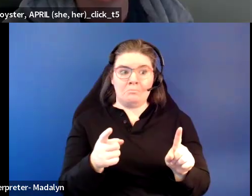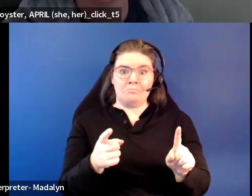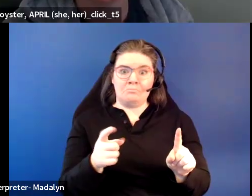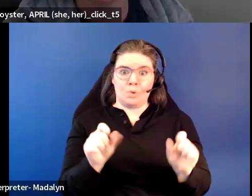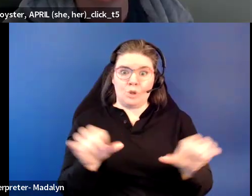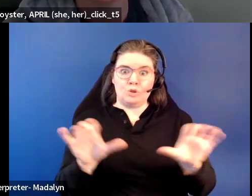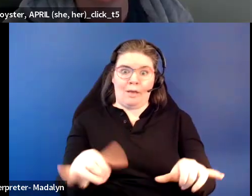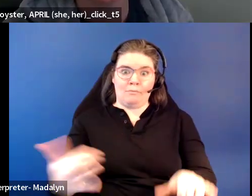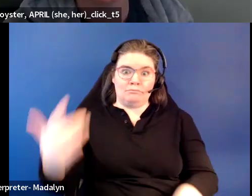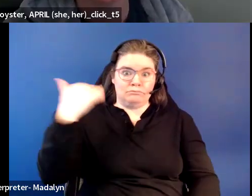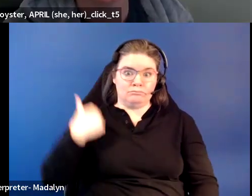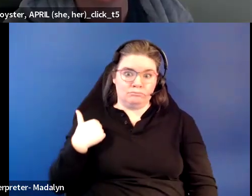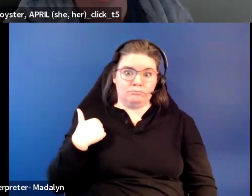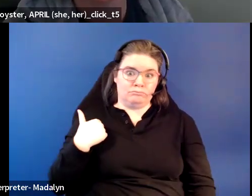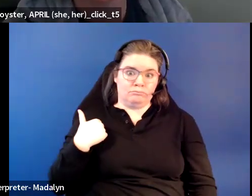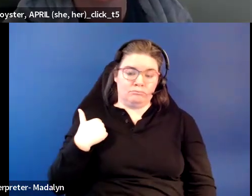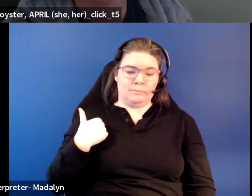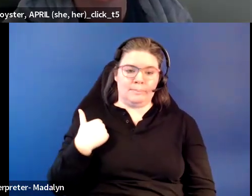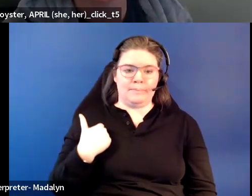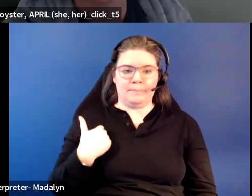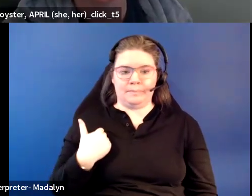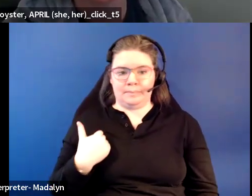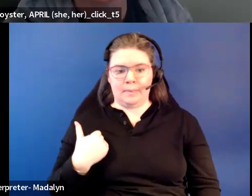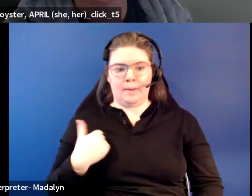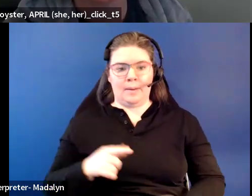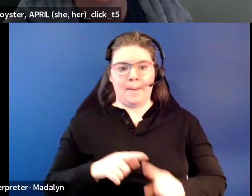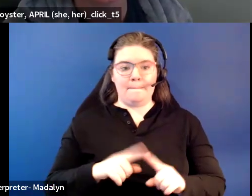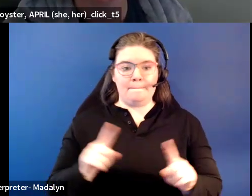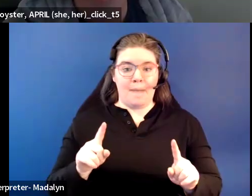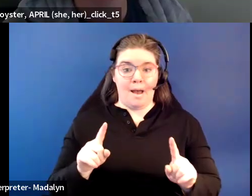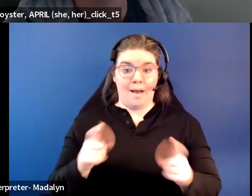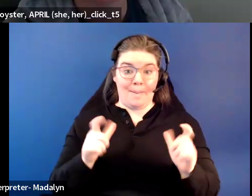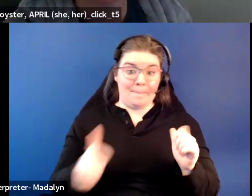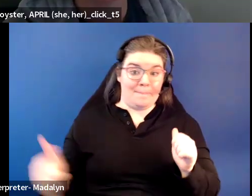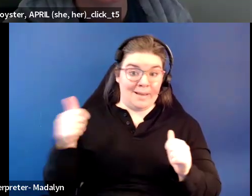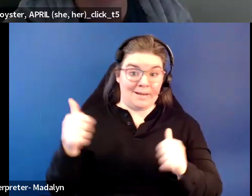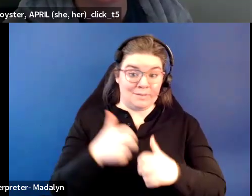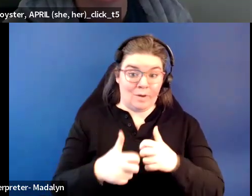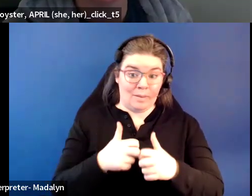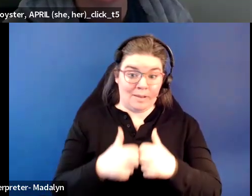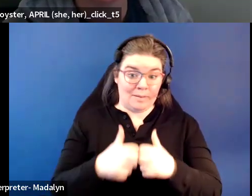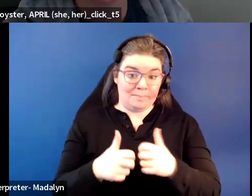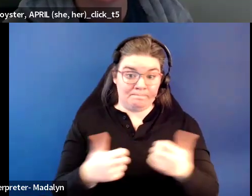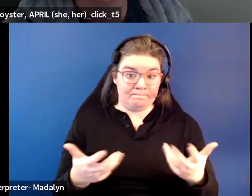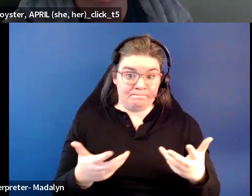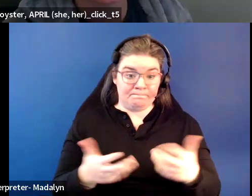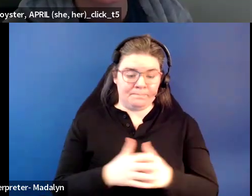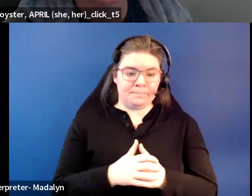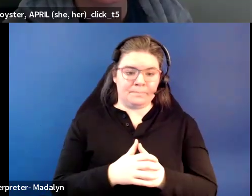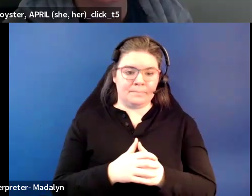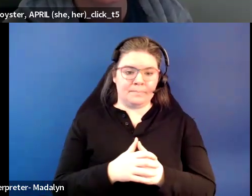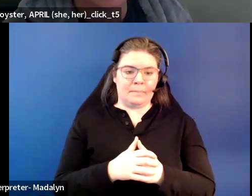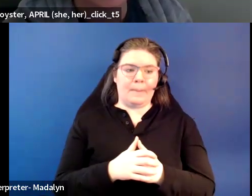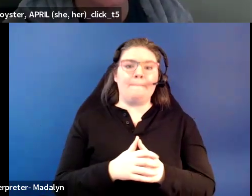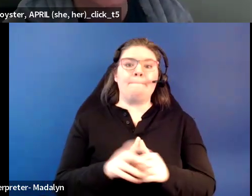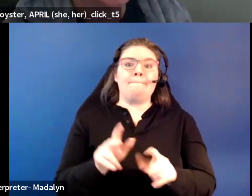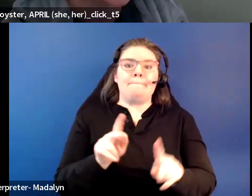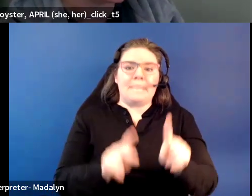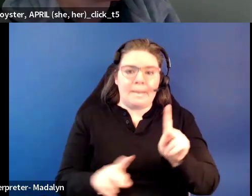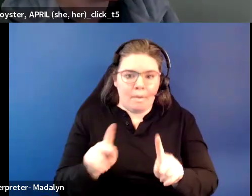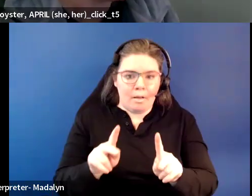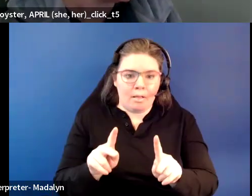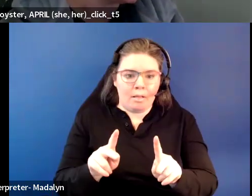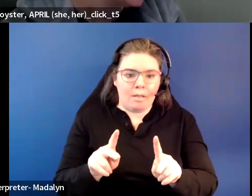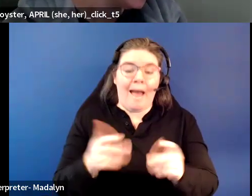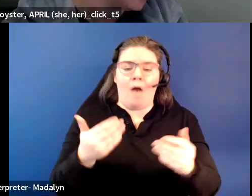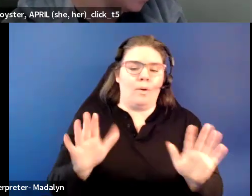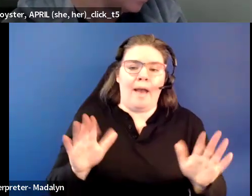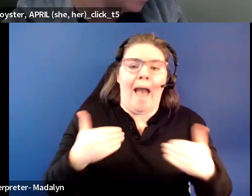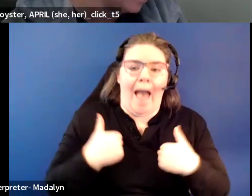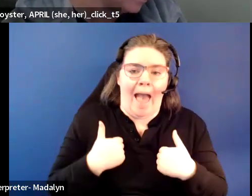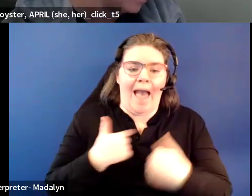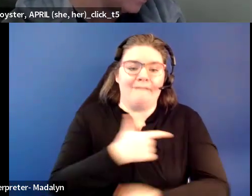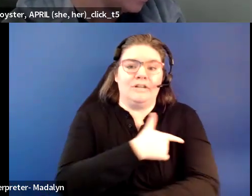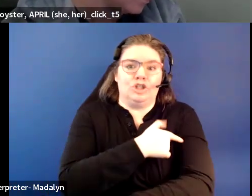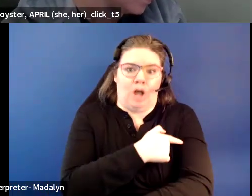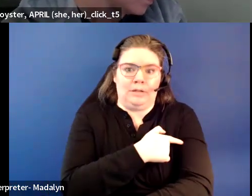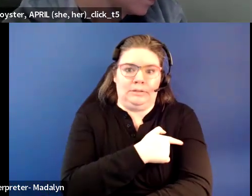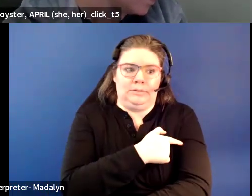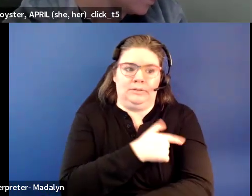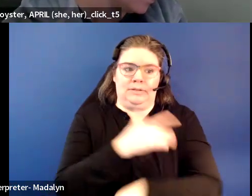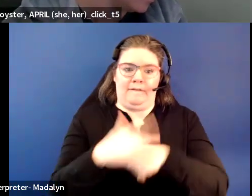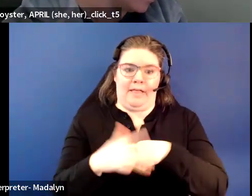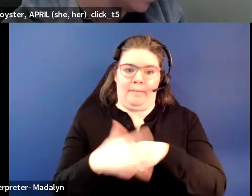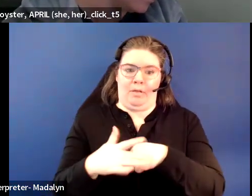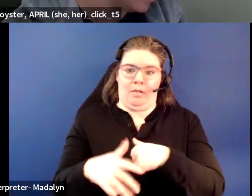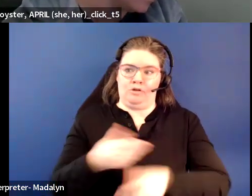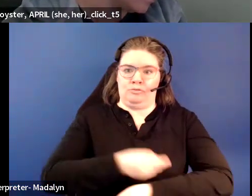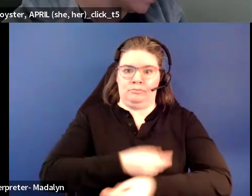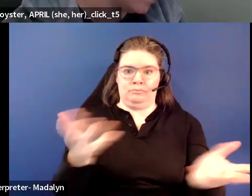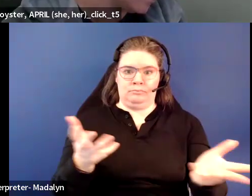Carolyn Grawi: at that time. But we're what we're having. The biggest problem we're having is is having persons available to give you having shots available to be given of some kind so that we can join in on that. That's our.